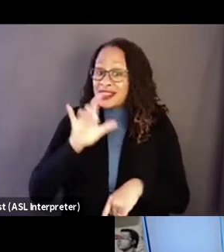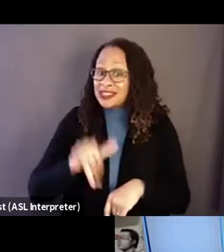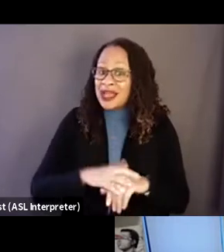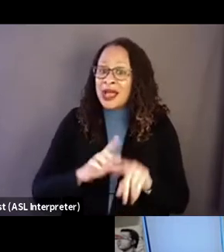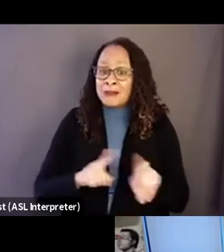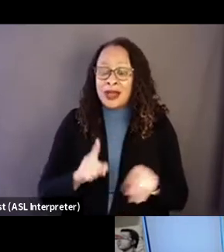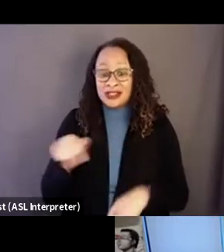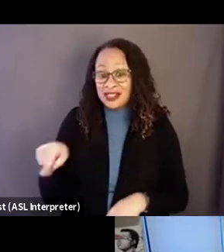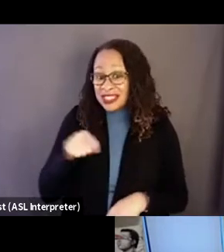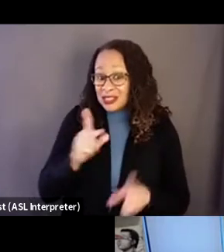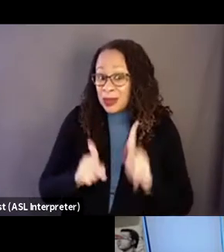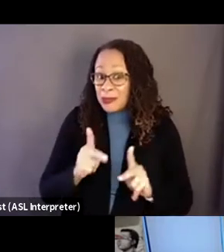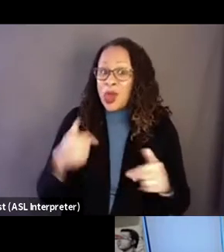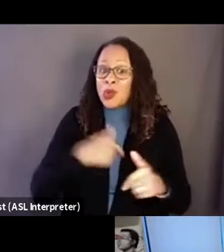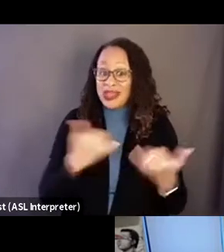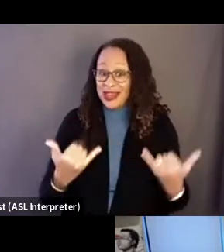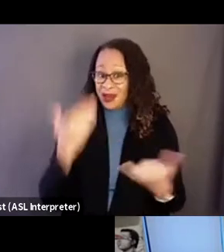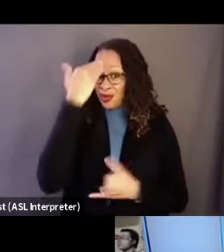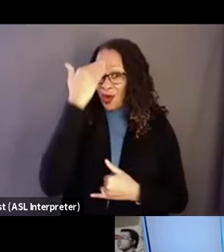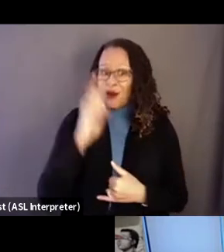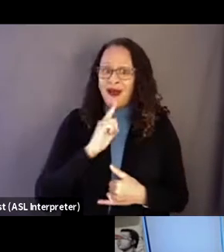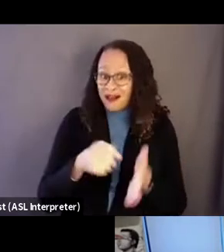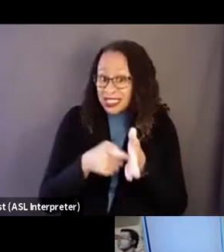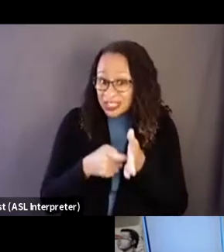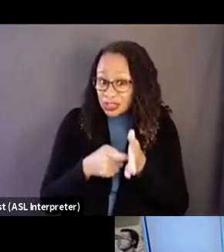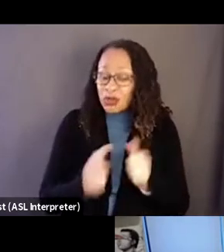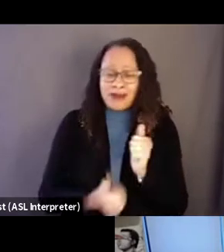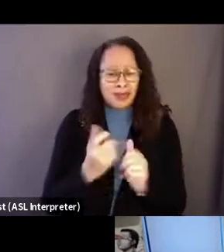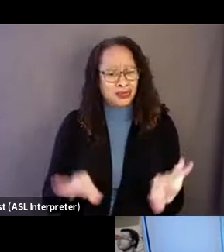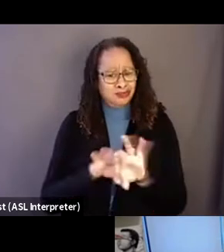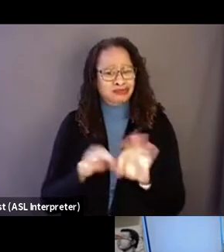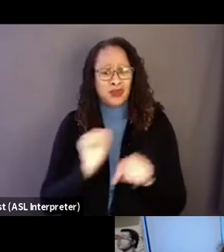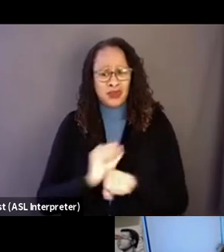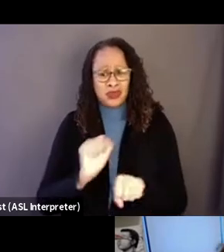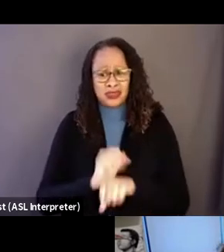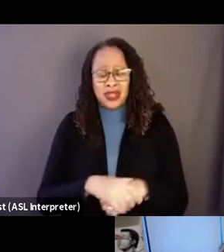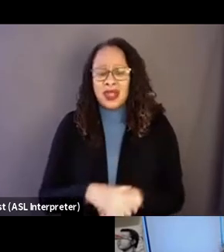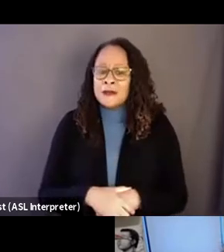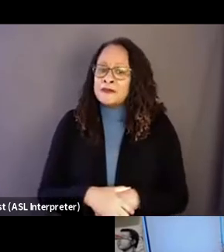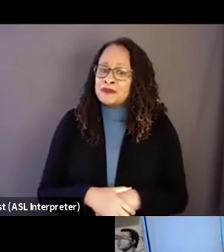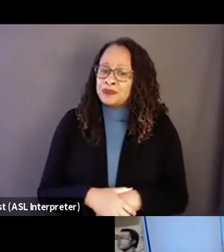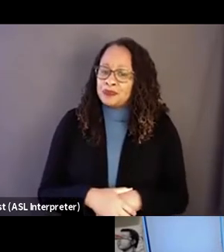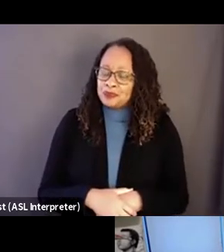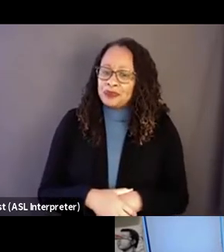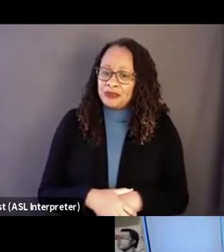these people that we now know are essential. Well, even that I have to sort of complicated a little bit